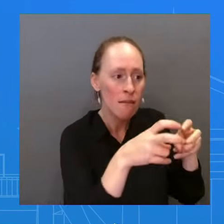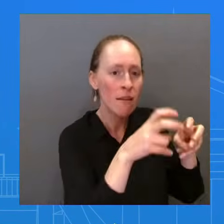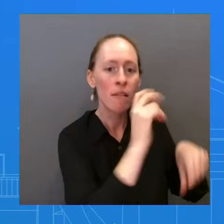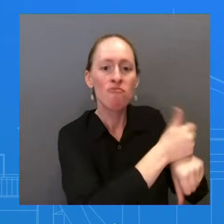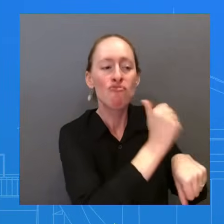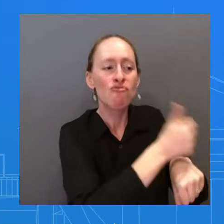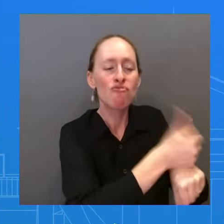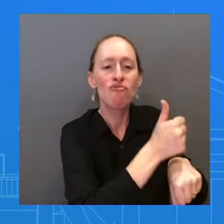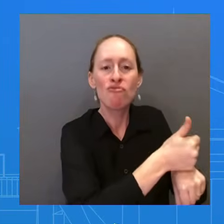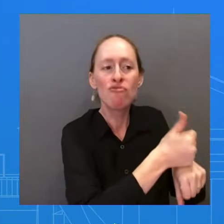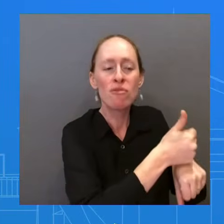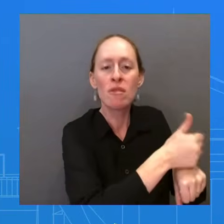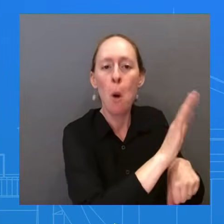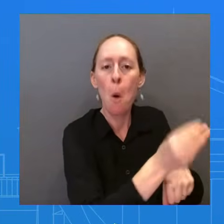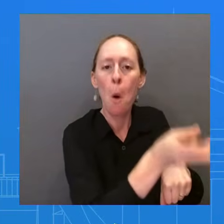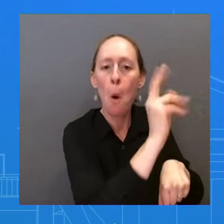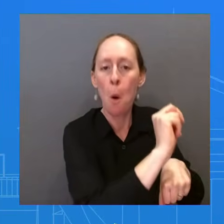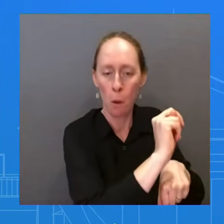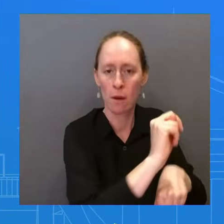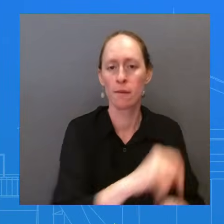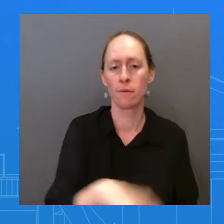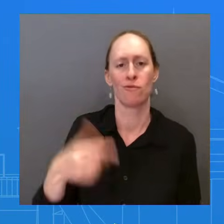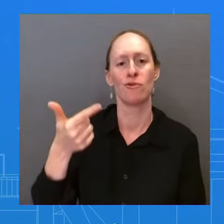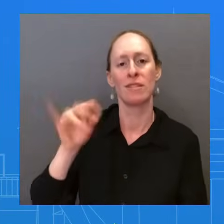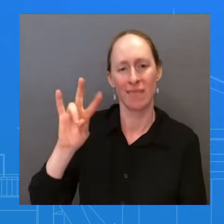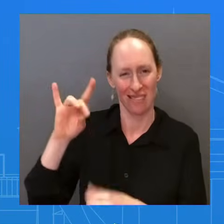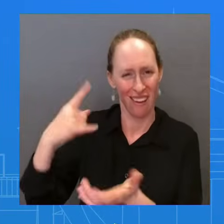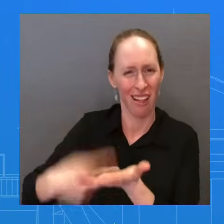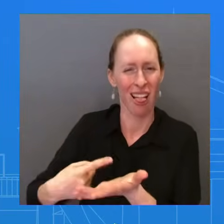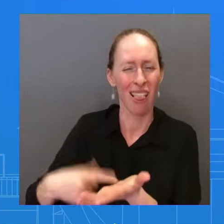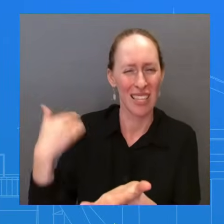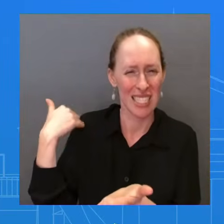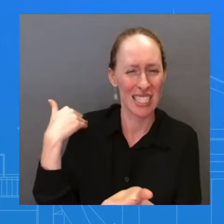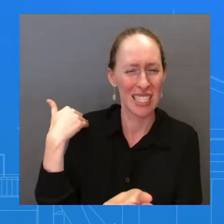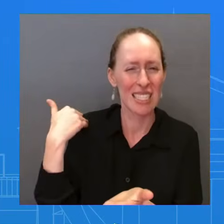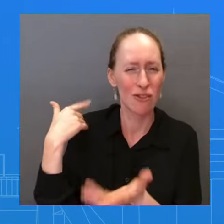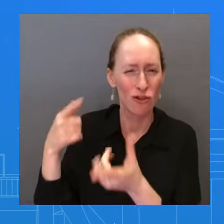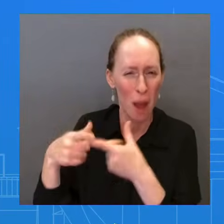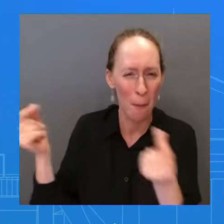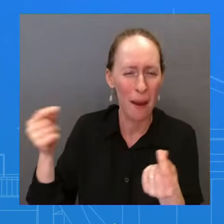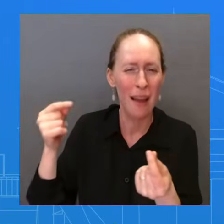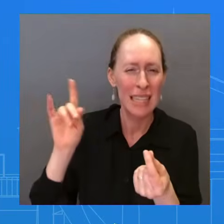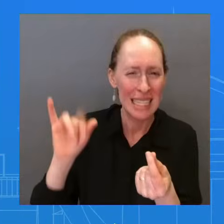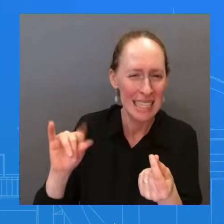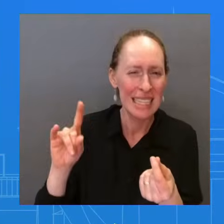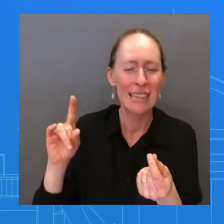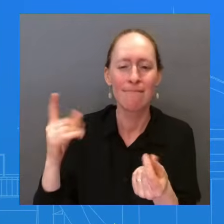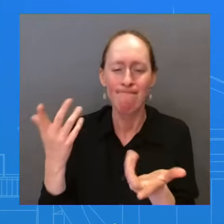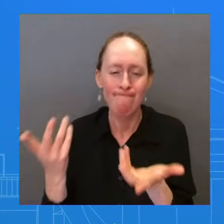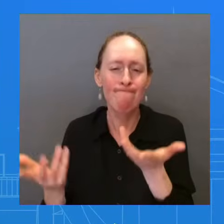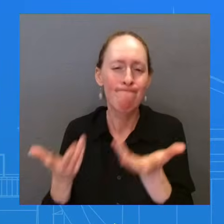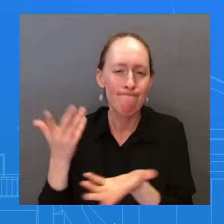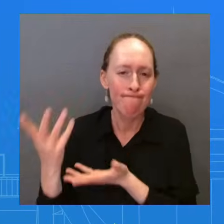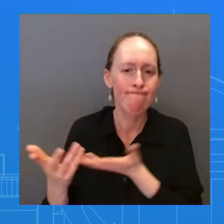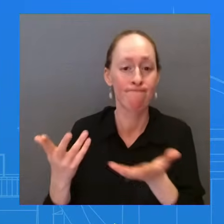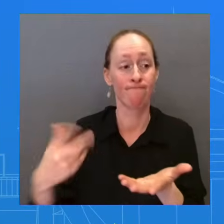unified about those challenges presented by the PRC and about acting, again, according to their own dictates.